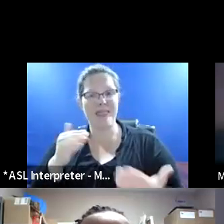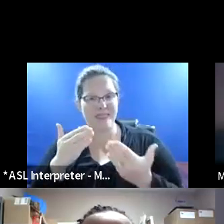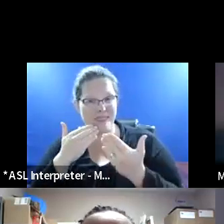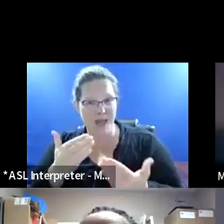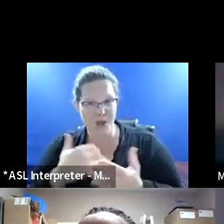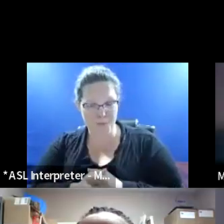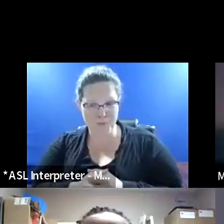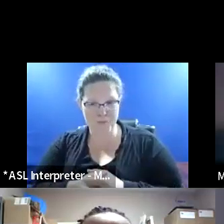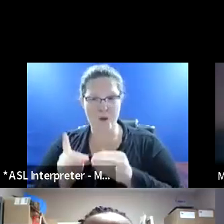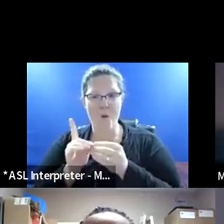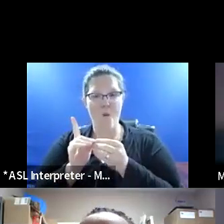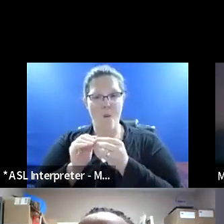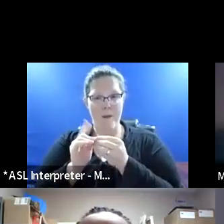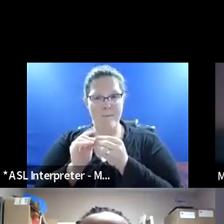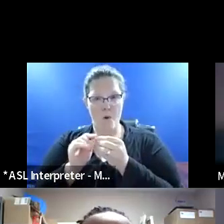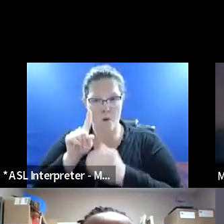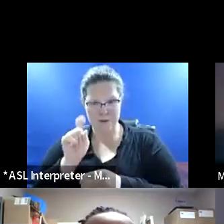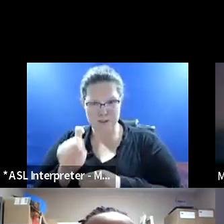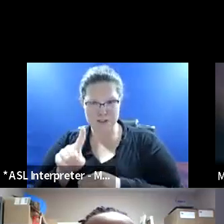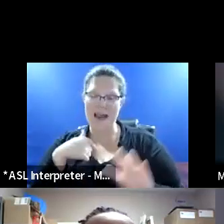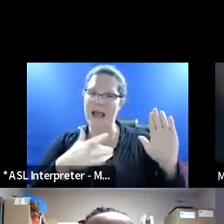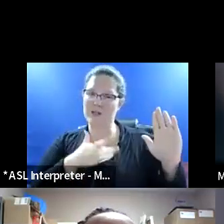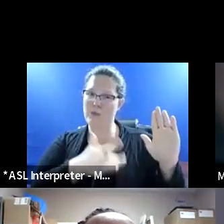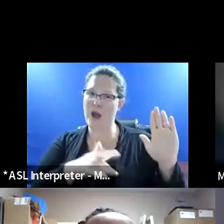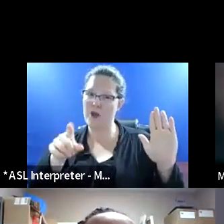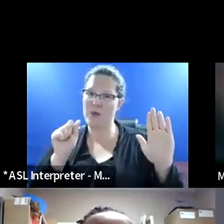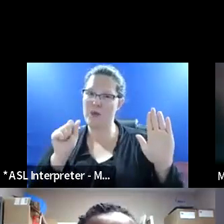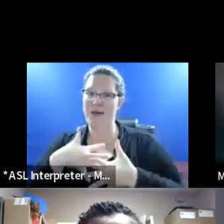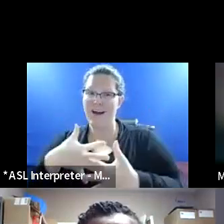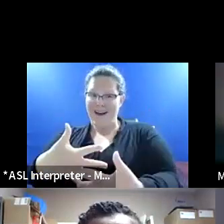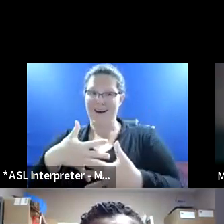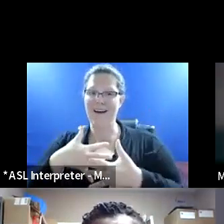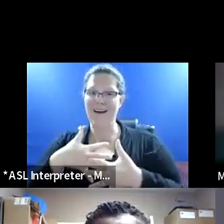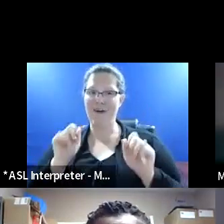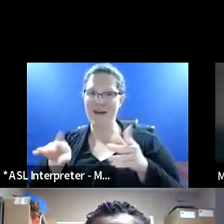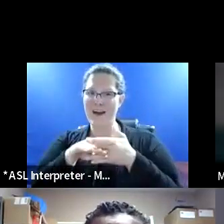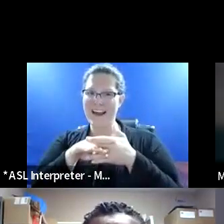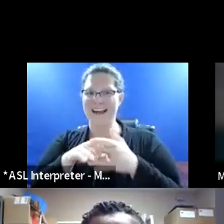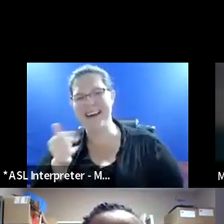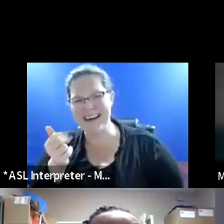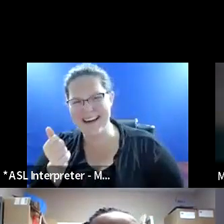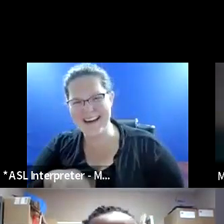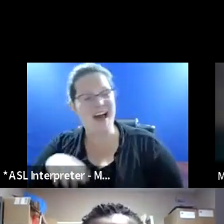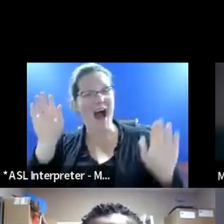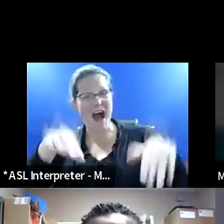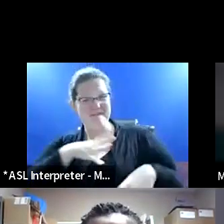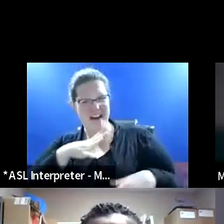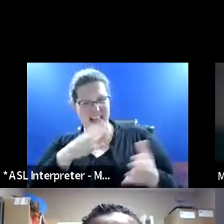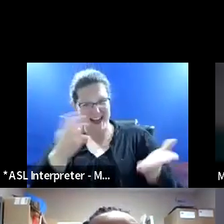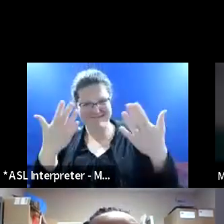SO AS LONG AS THEY SAY WE STILL NEED THE HELP, WE'RE GOING TO CONTINUE TO HELP THEM FROM BIRTH UNTIL DEATH. YES WE'RE GOING TO CONTINUE TO FOLLOW THEM. THANK YOU. JUST ONE MORE QUESTION AND THEN I SWEAR WE'RE GOING TO LET YOU TAKE A BREATH.